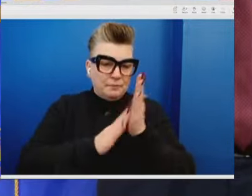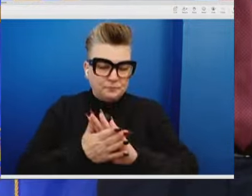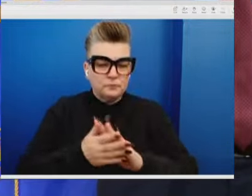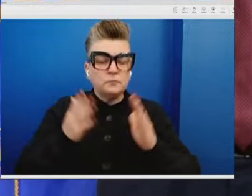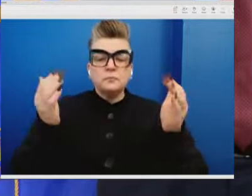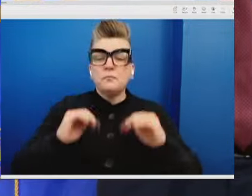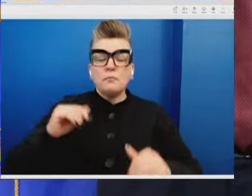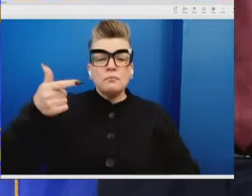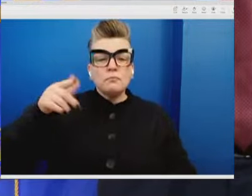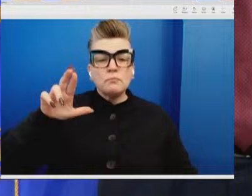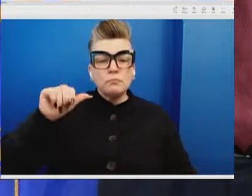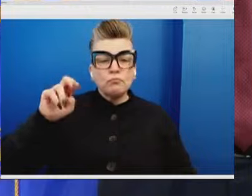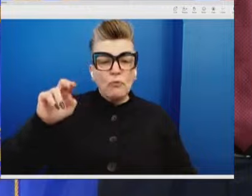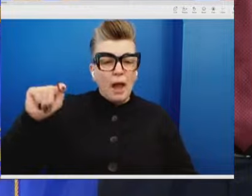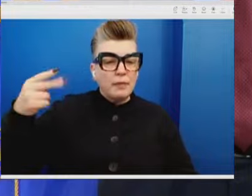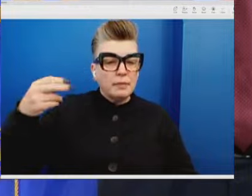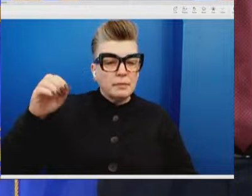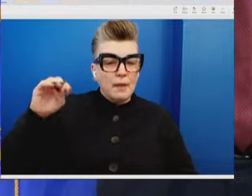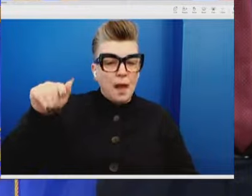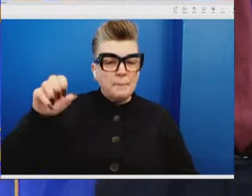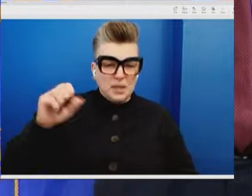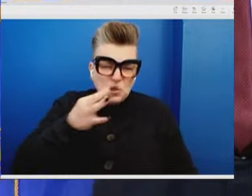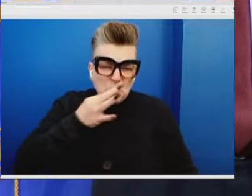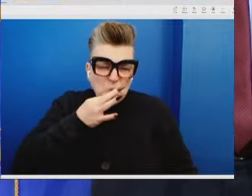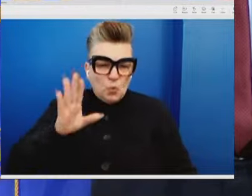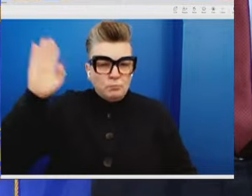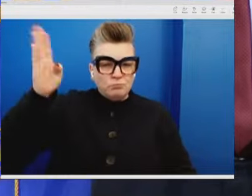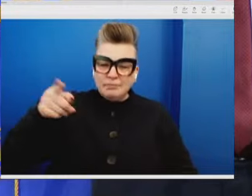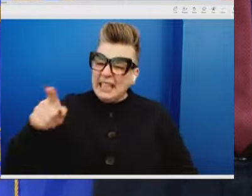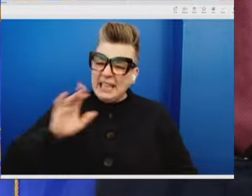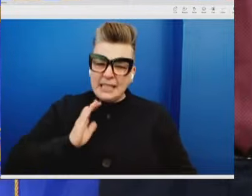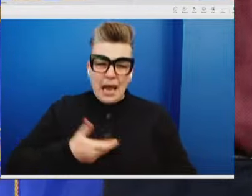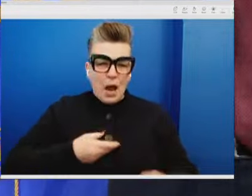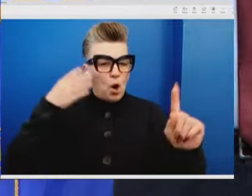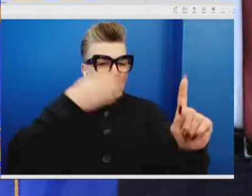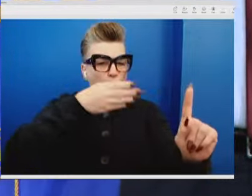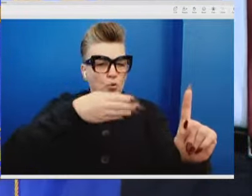from in a second, is our go-to man. You take a utility player. You can take care of everything.